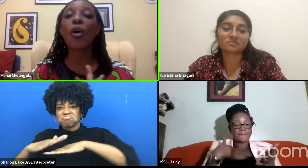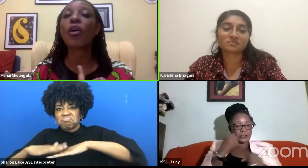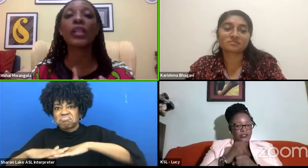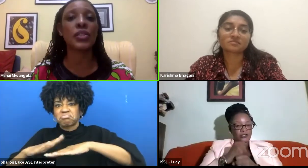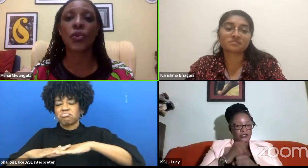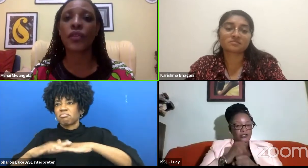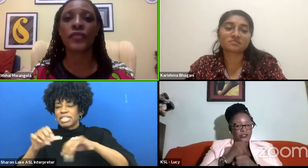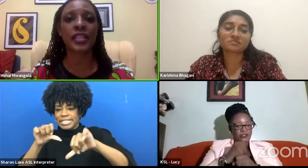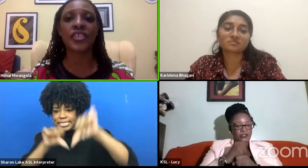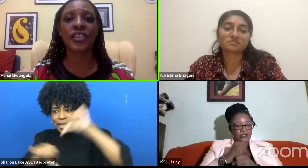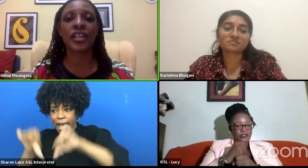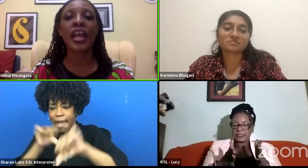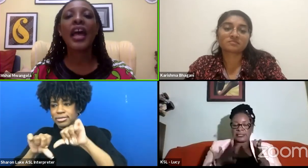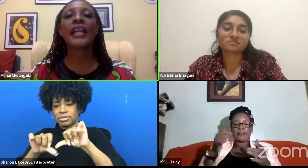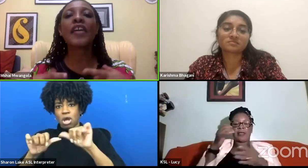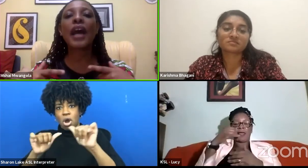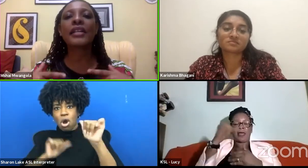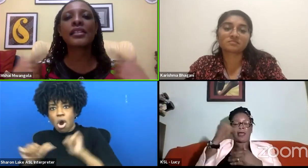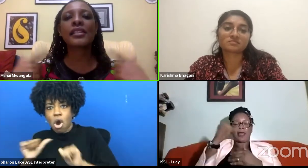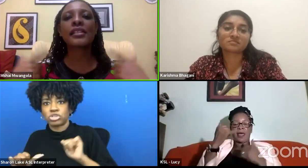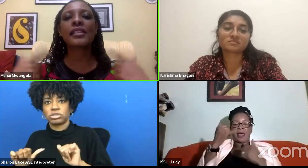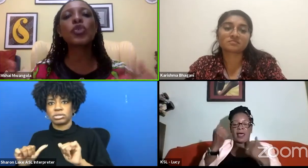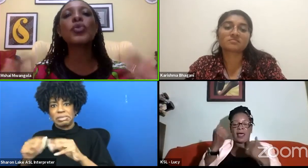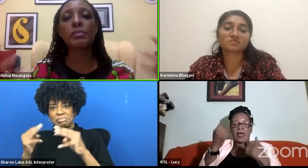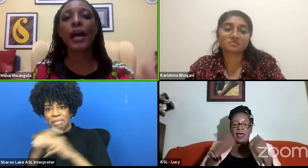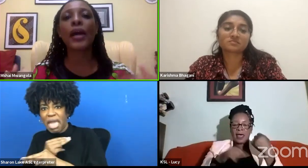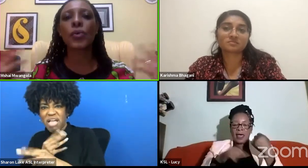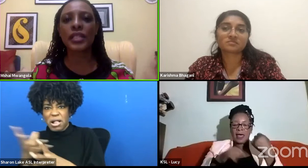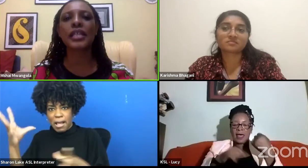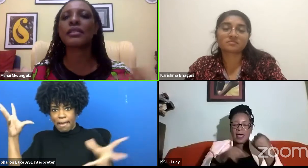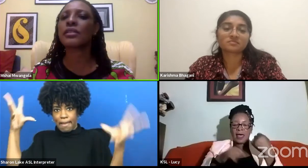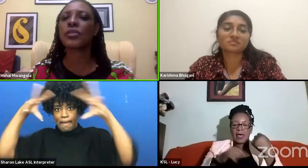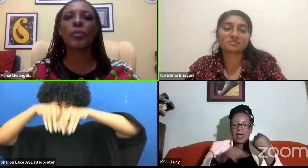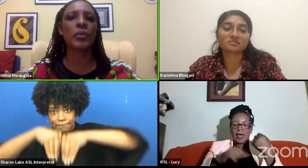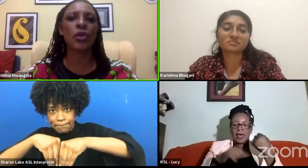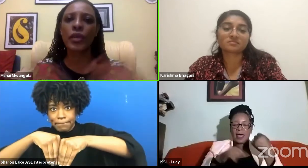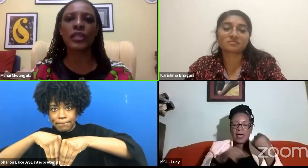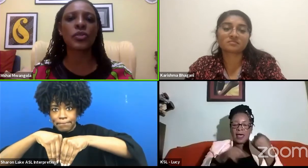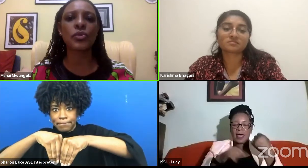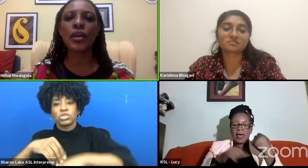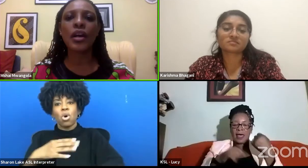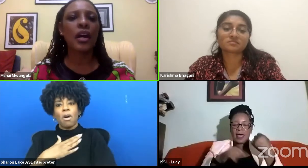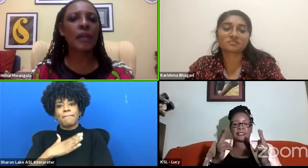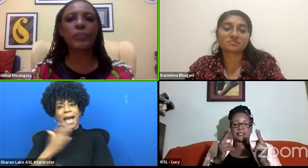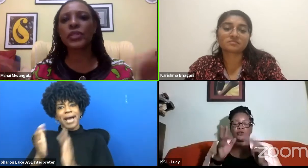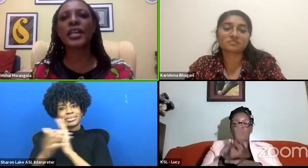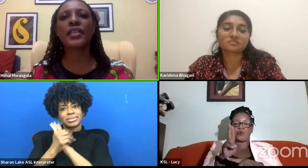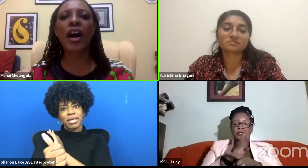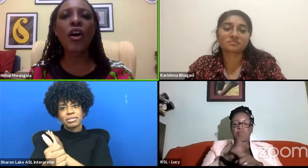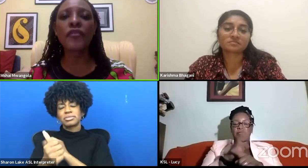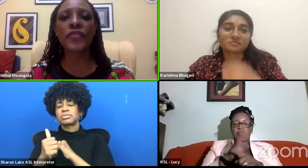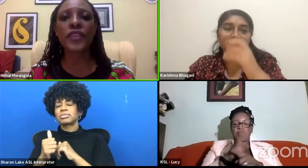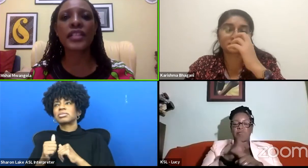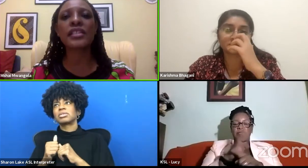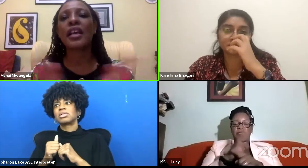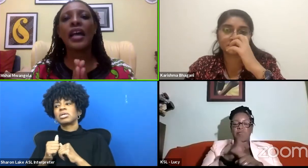all into conversation. And I started to use my own skills. We would go into, I put together a conference